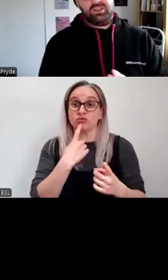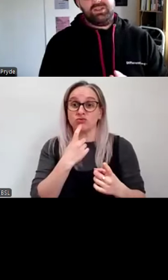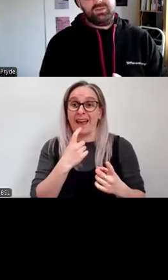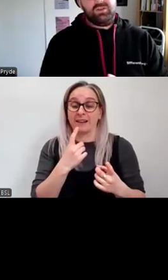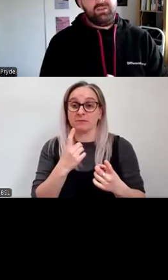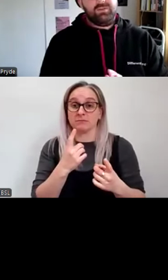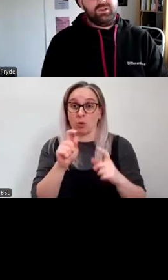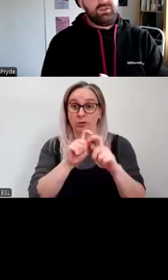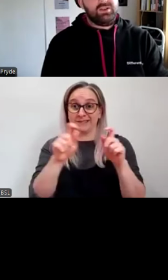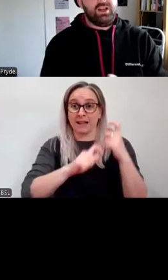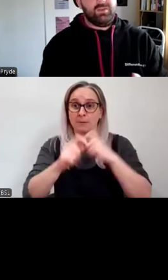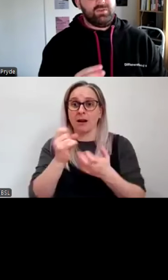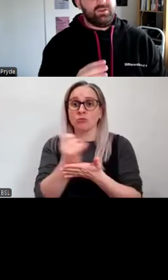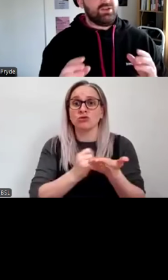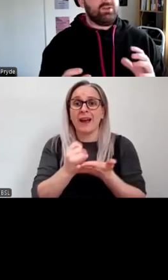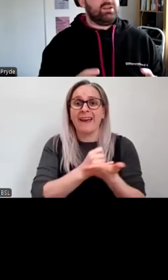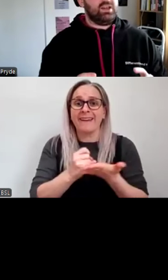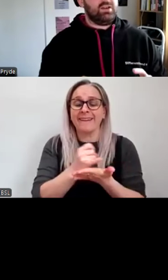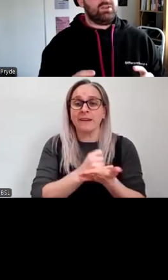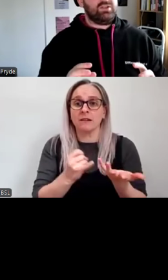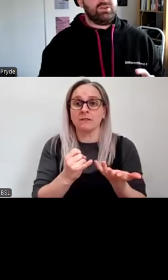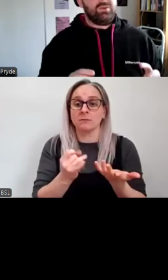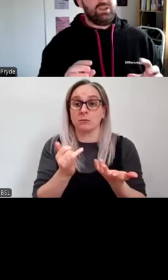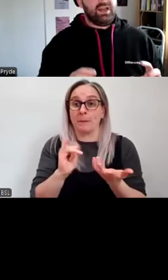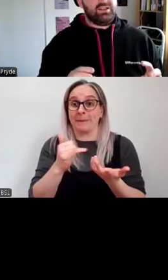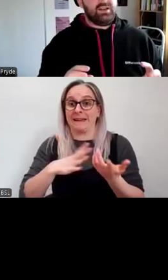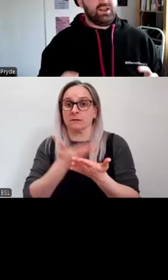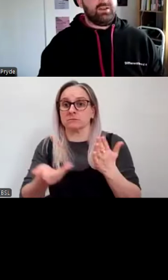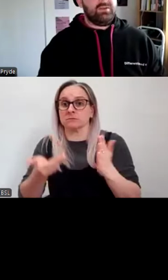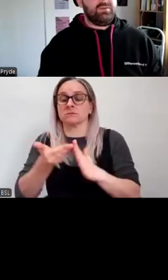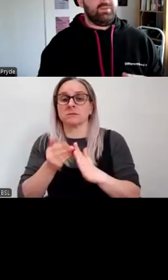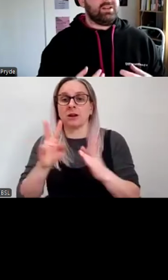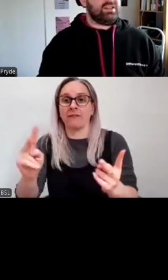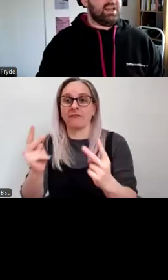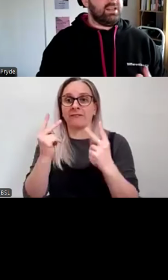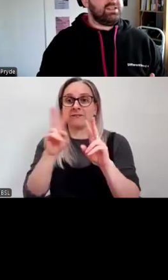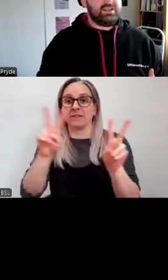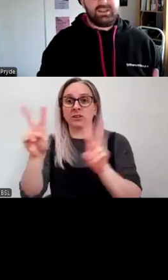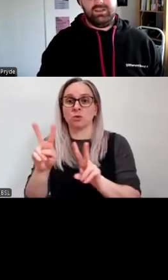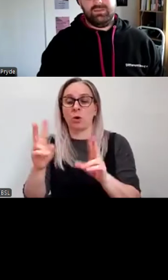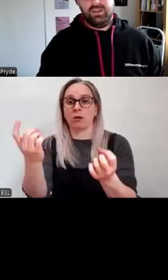which means when you have a form, unless you have other visual indicators to show that error, the person can't easily see it.